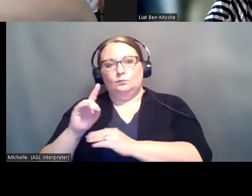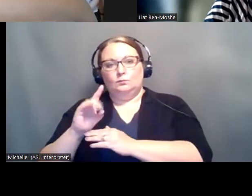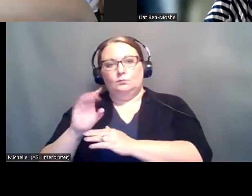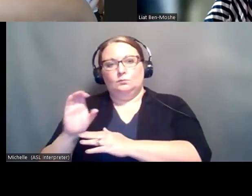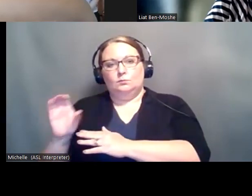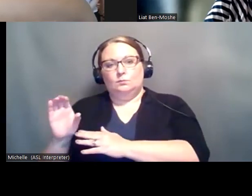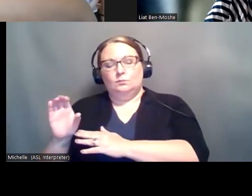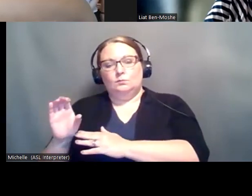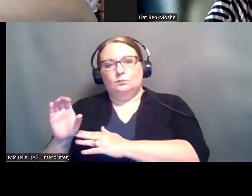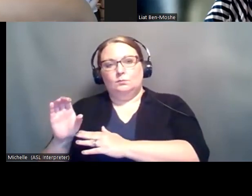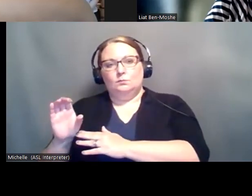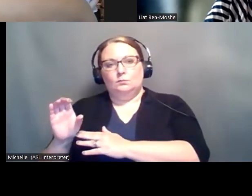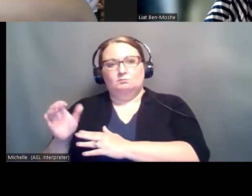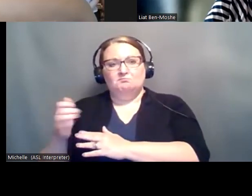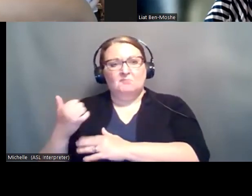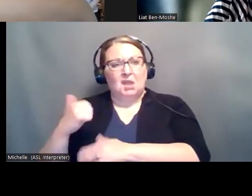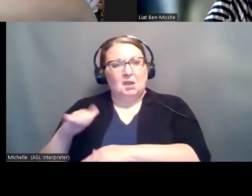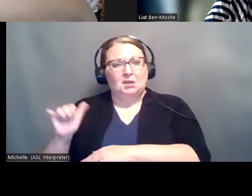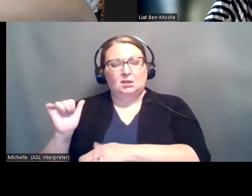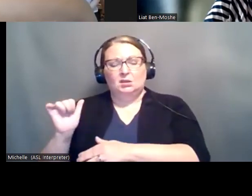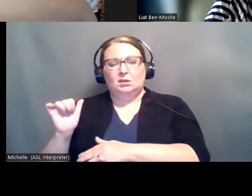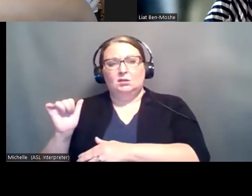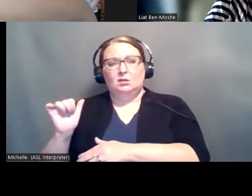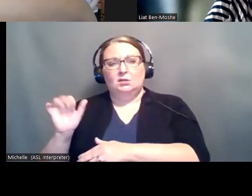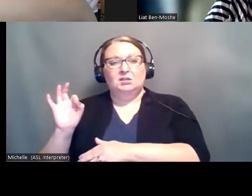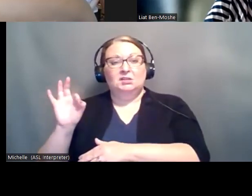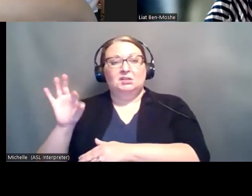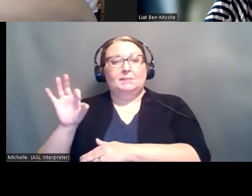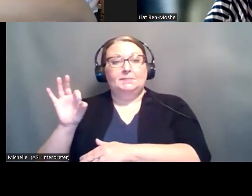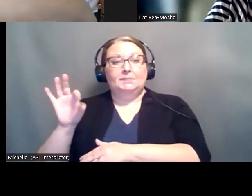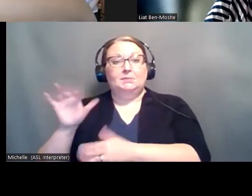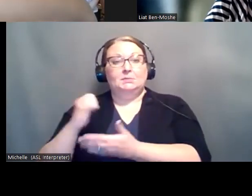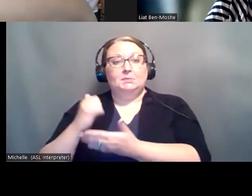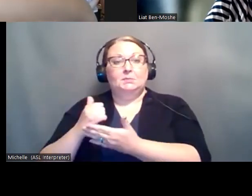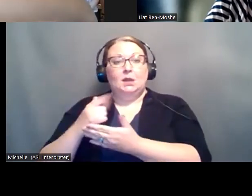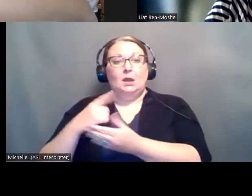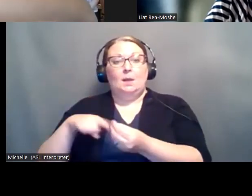So I guess is there any tips around working with the media?